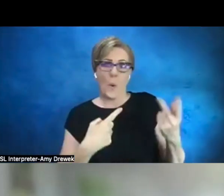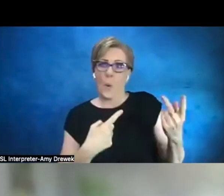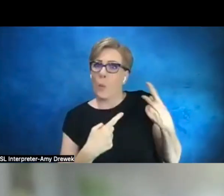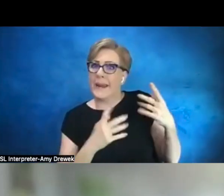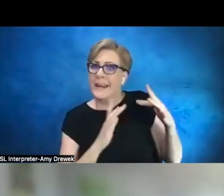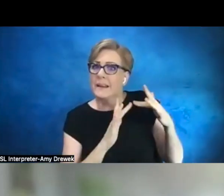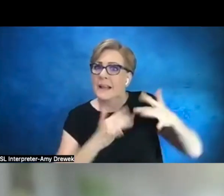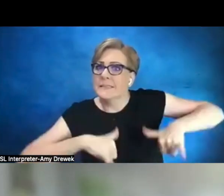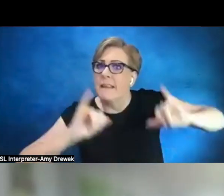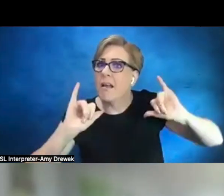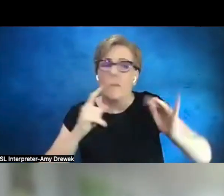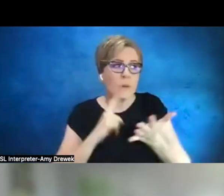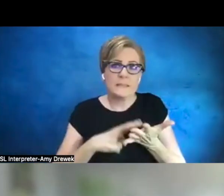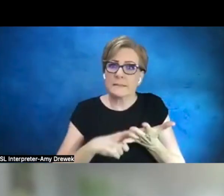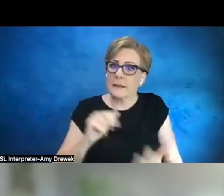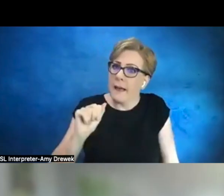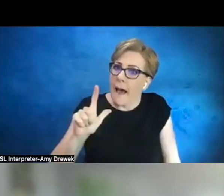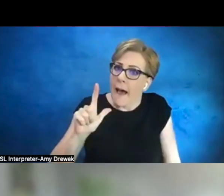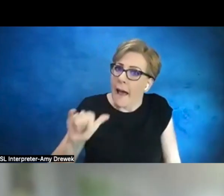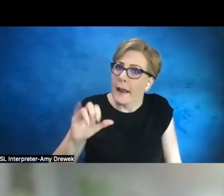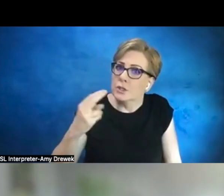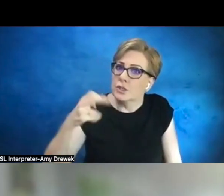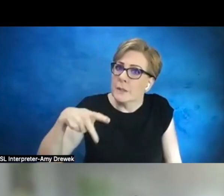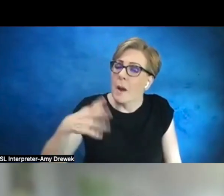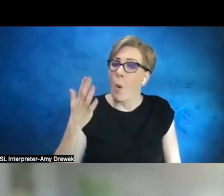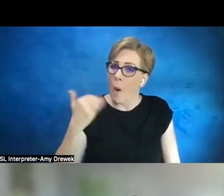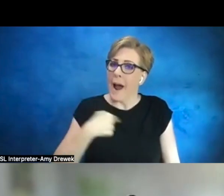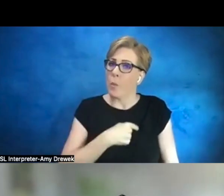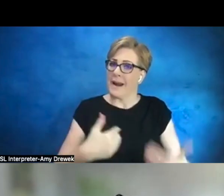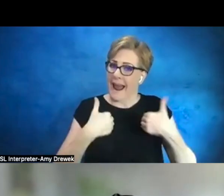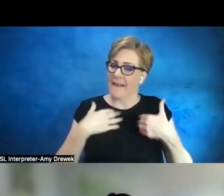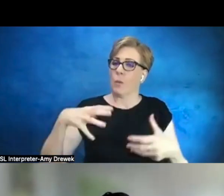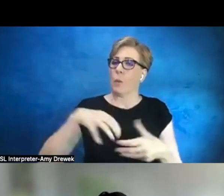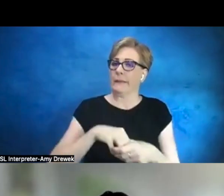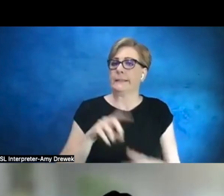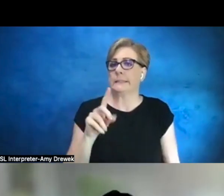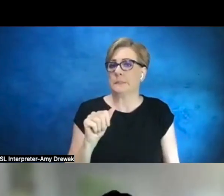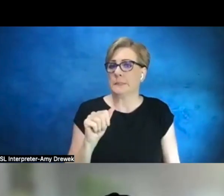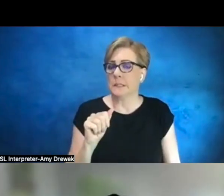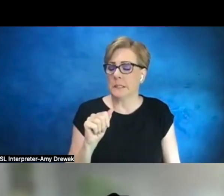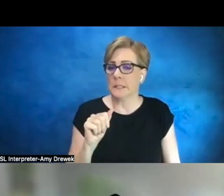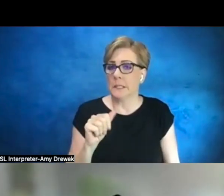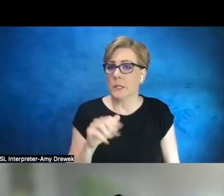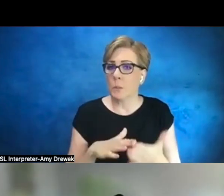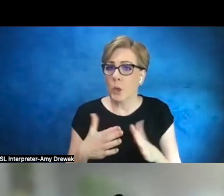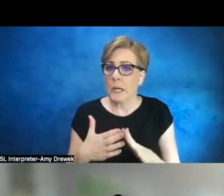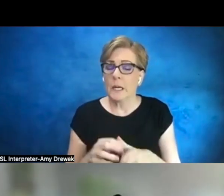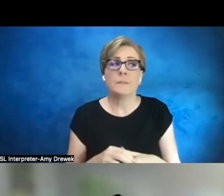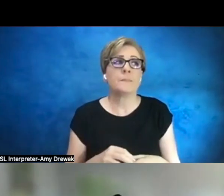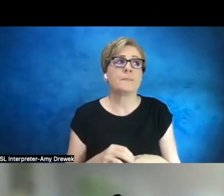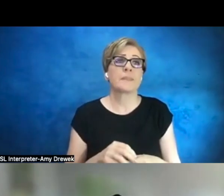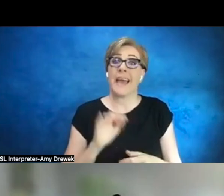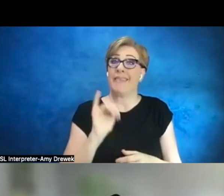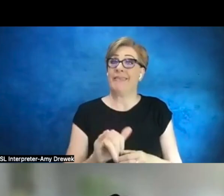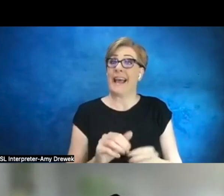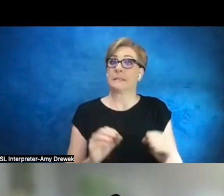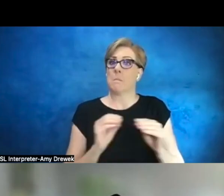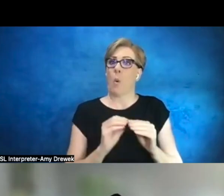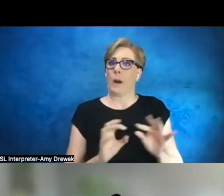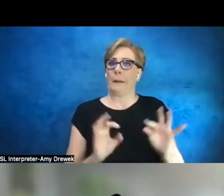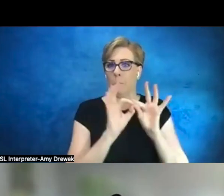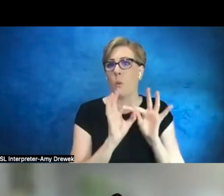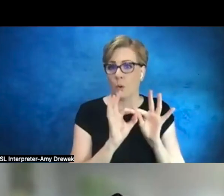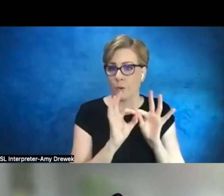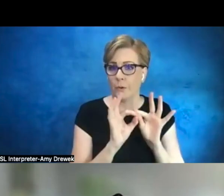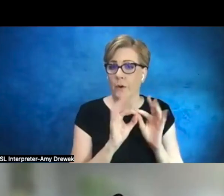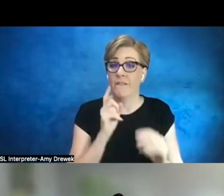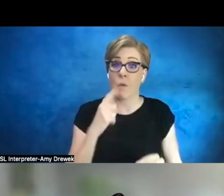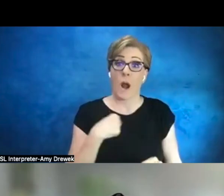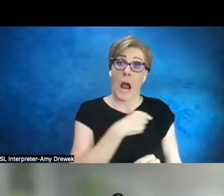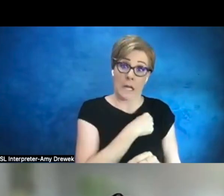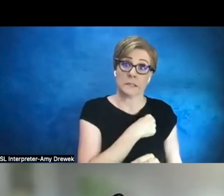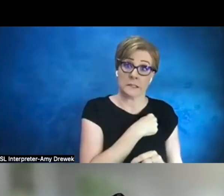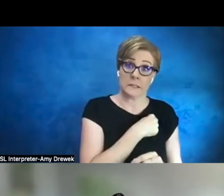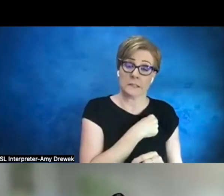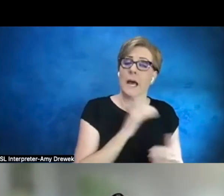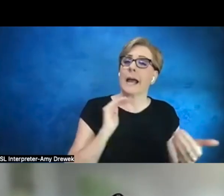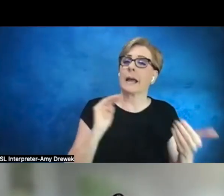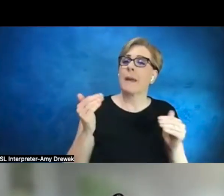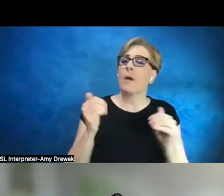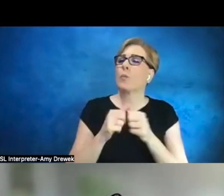allyship WITHIN disability is more important than it is outside of able-bodied and disabled people.